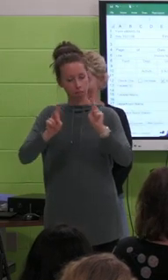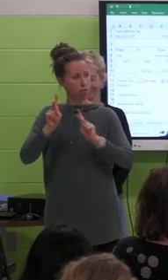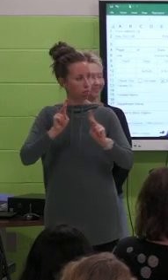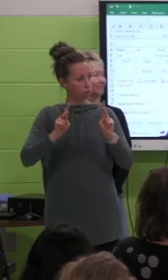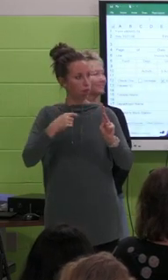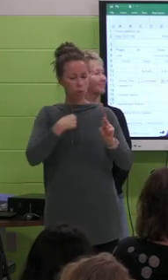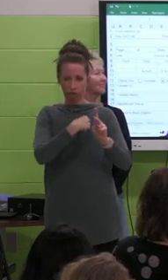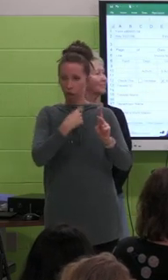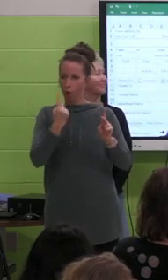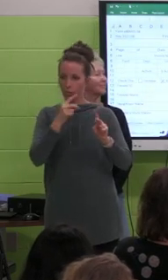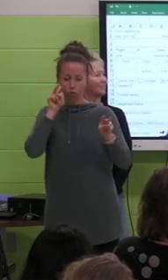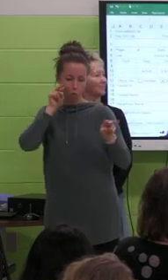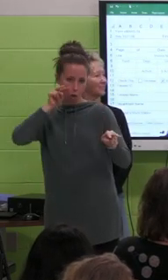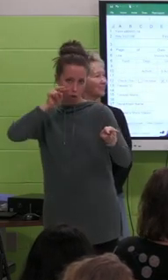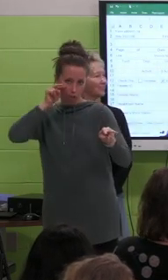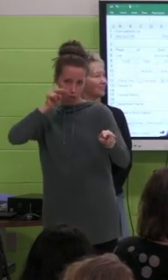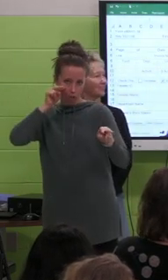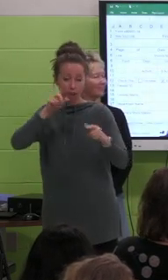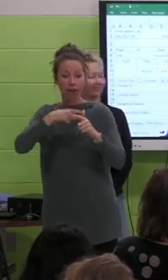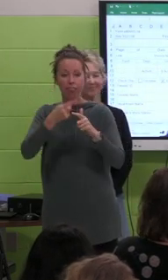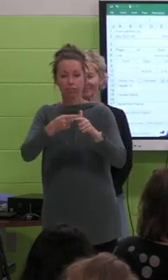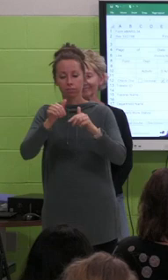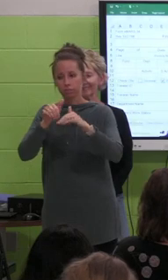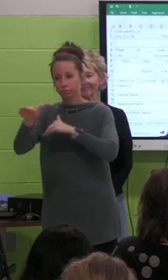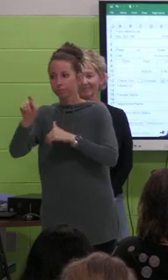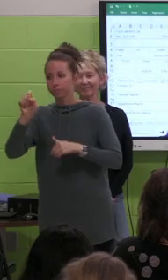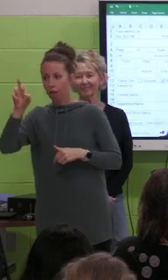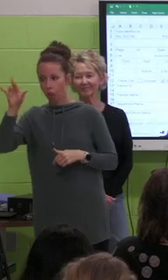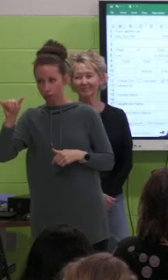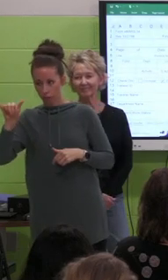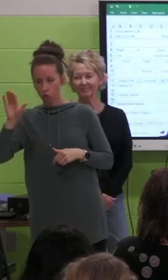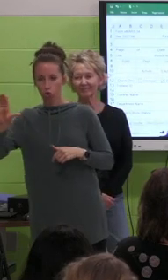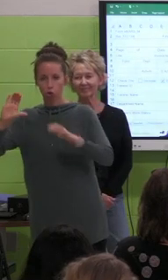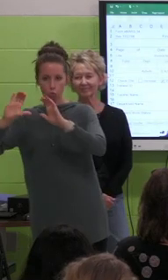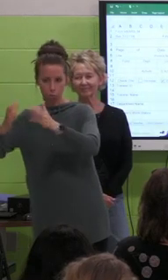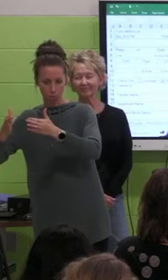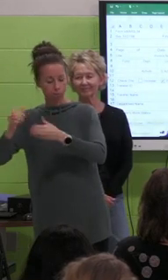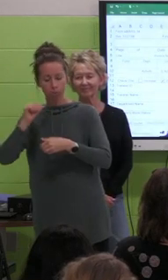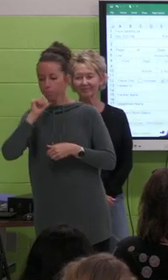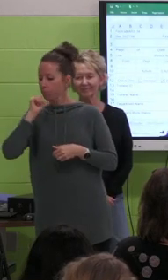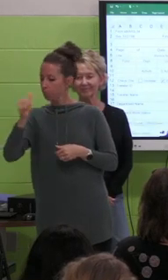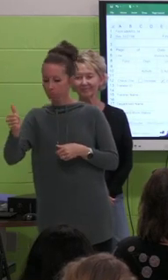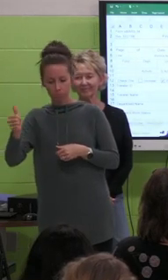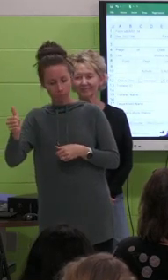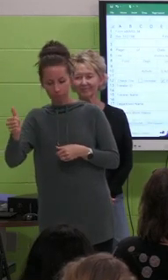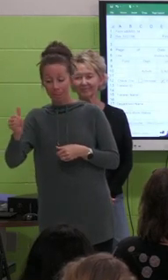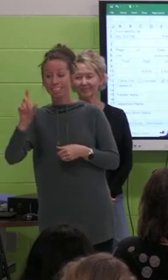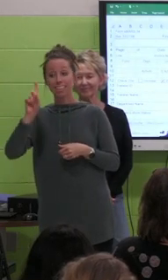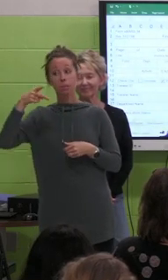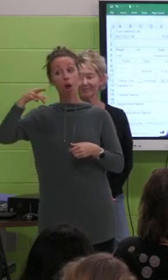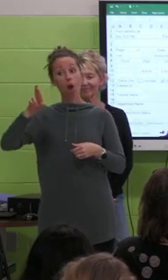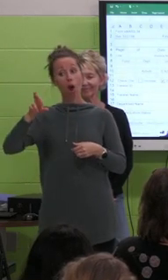constantly watching that then it goes to Terry. Terry's group they they don't a DPR does not lie